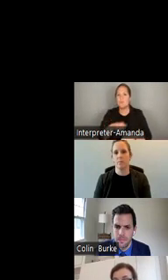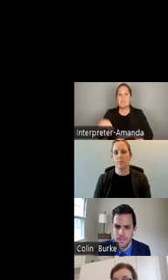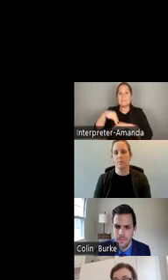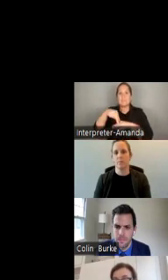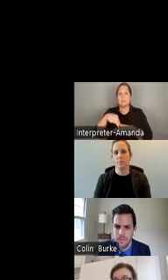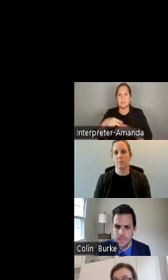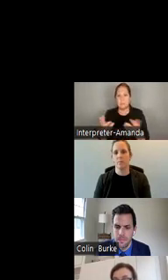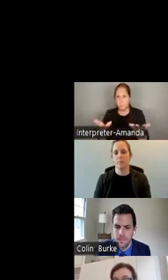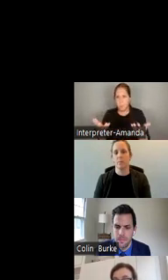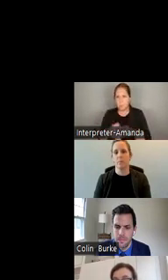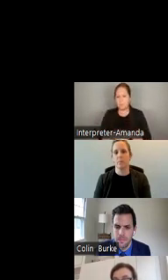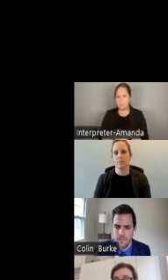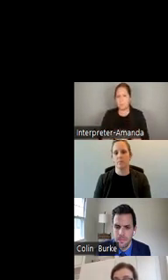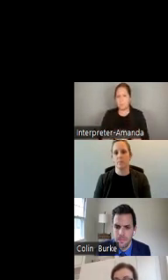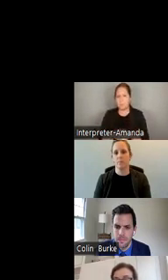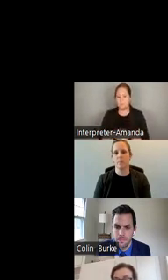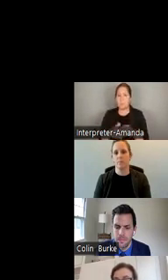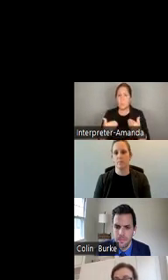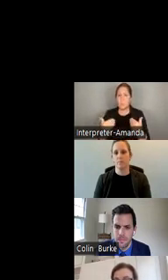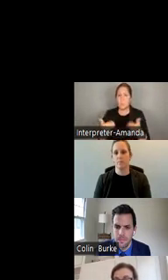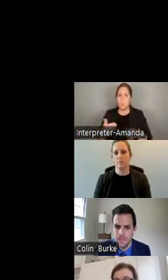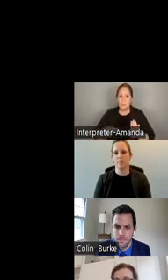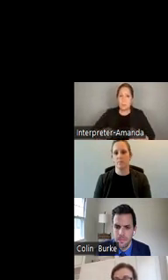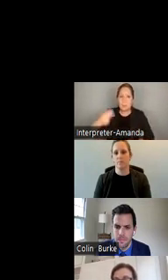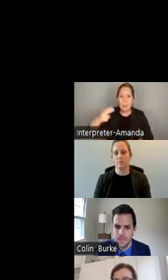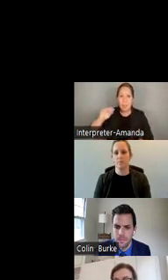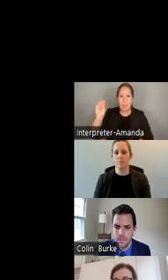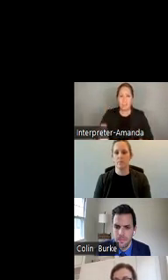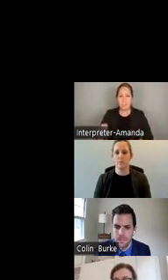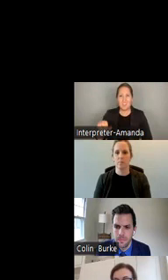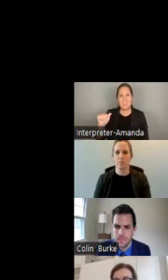in light of those extremely high rates of adverse childhood experiences it's